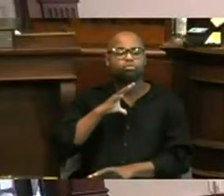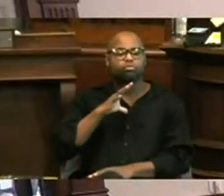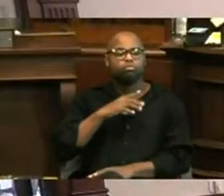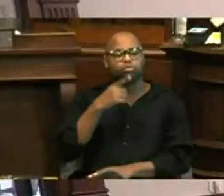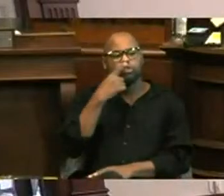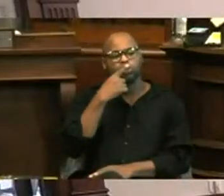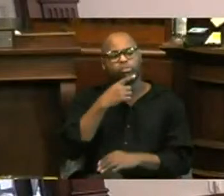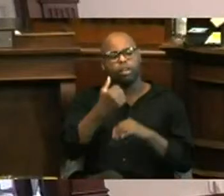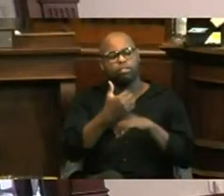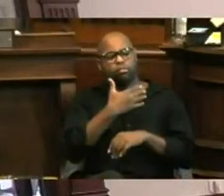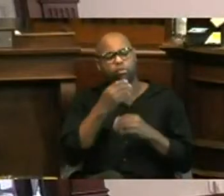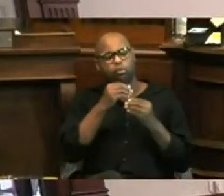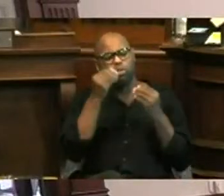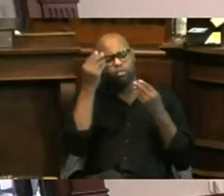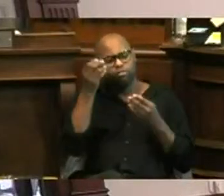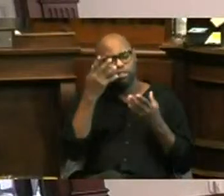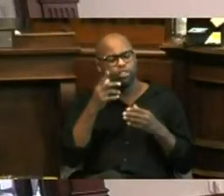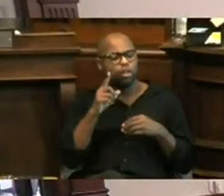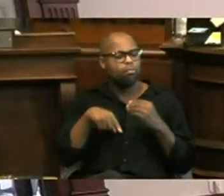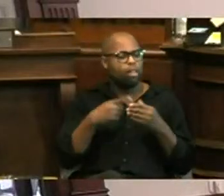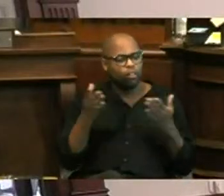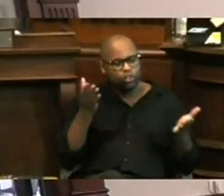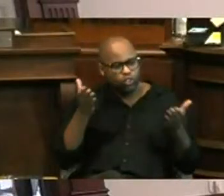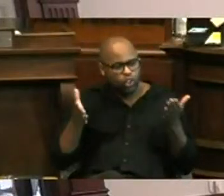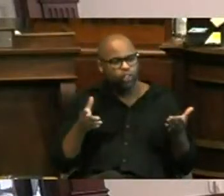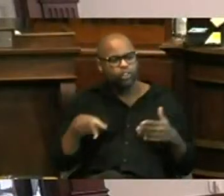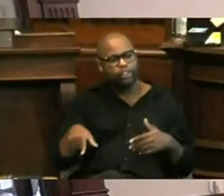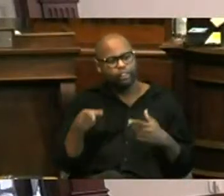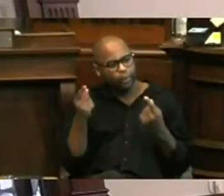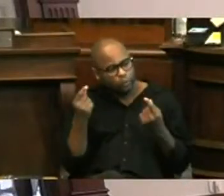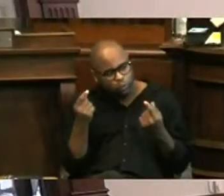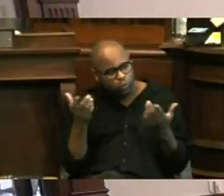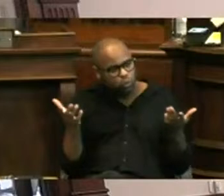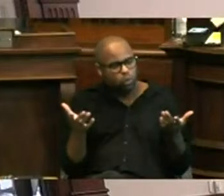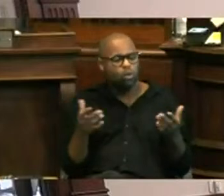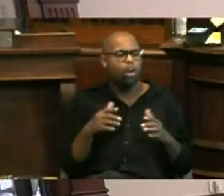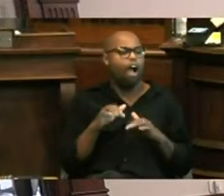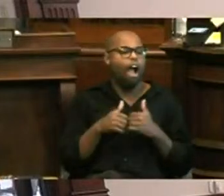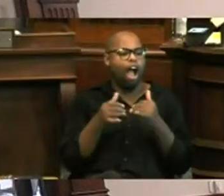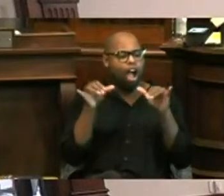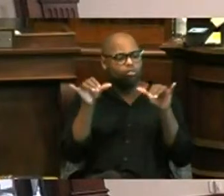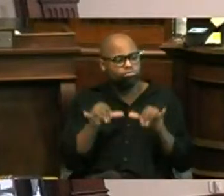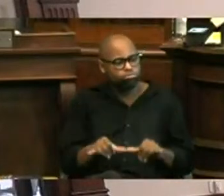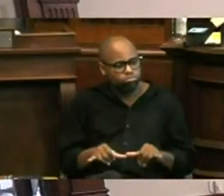service in your area. Okay. Could I just have some more